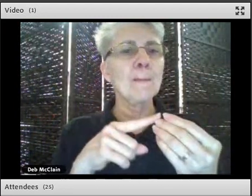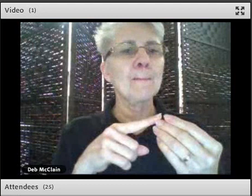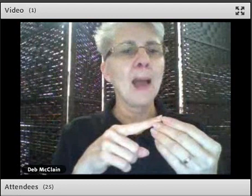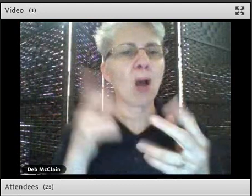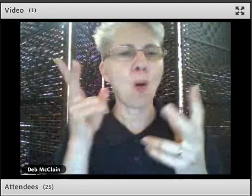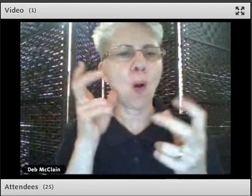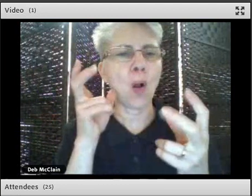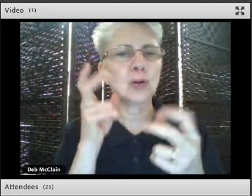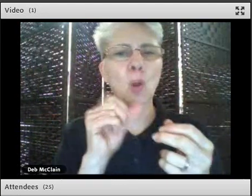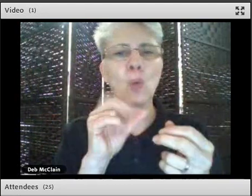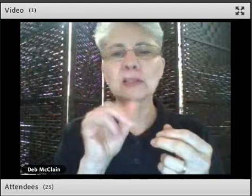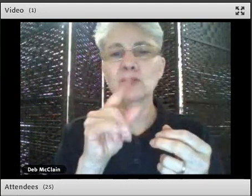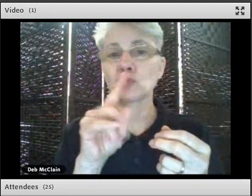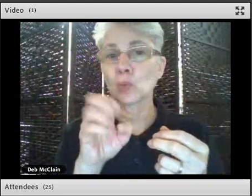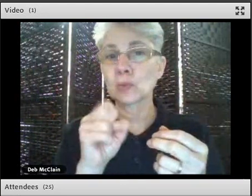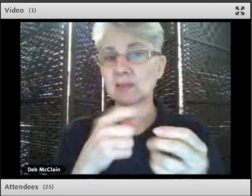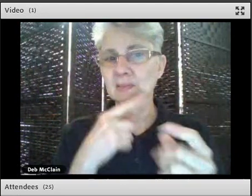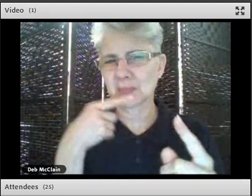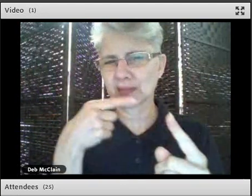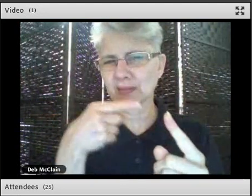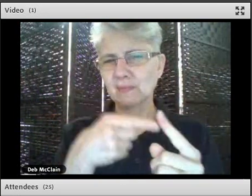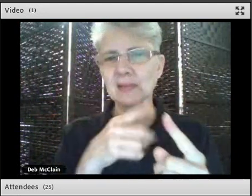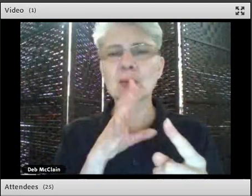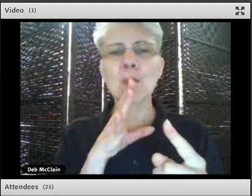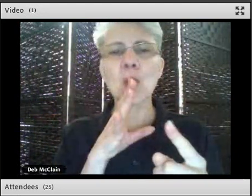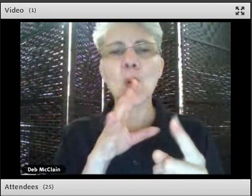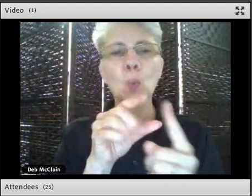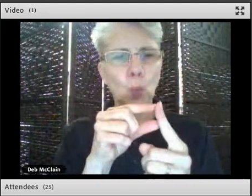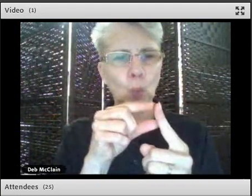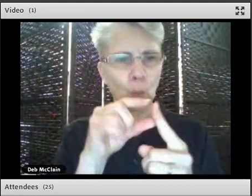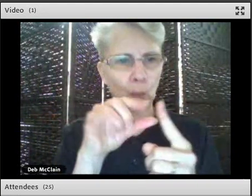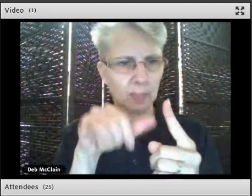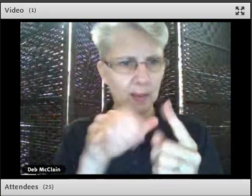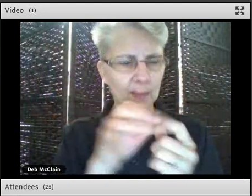Music audio recordings are a bit of a different beast,